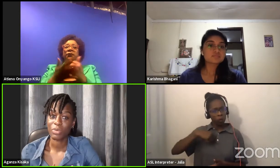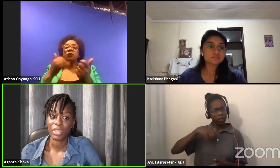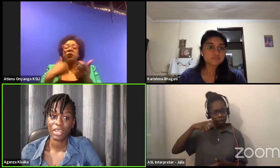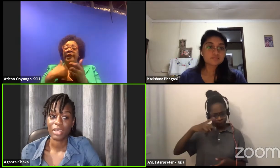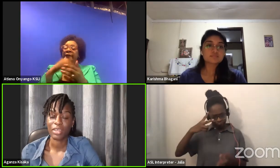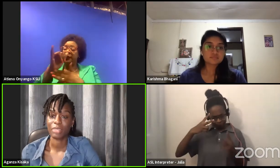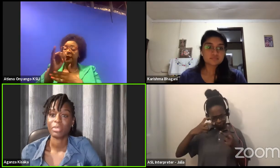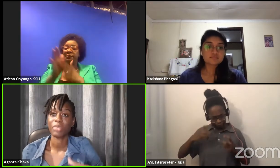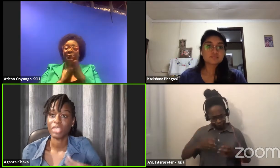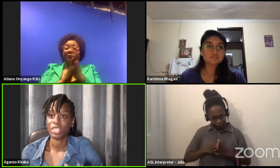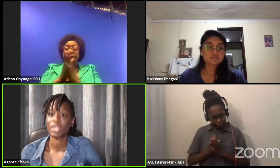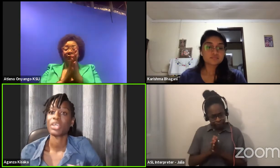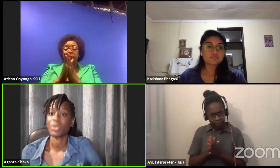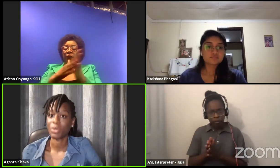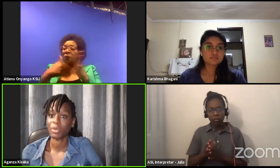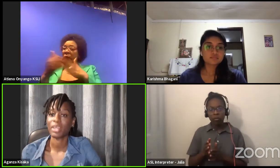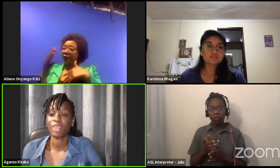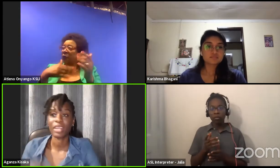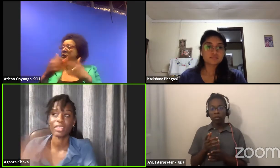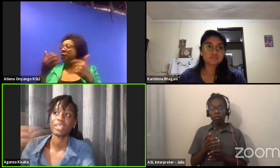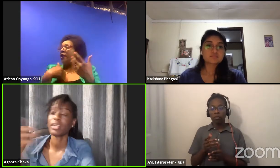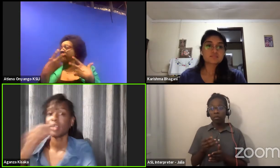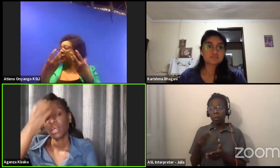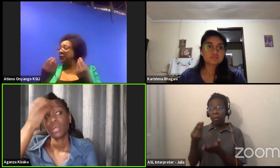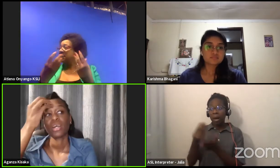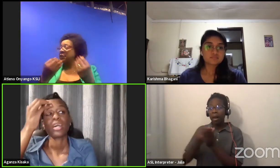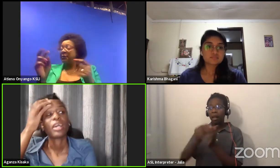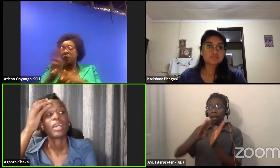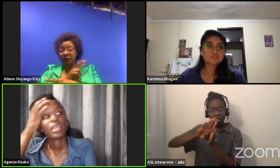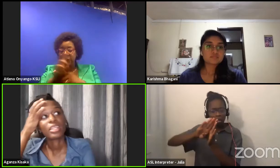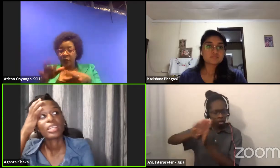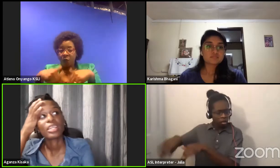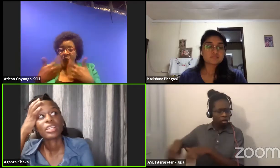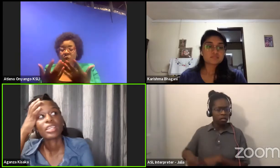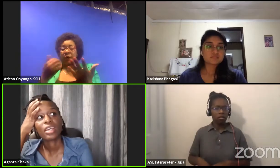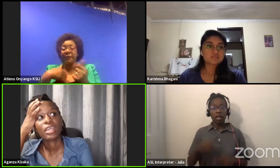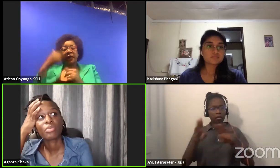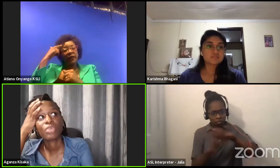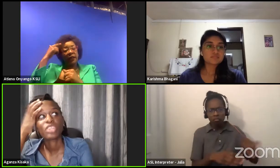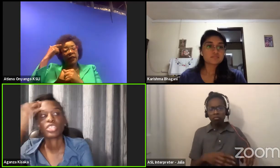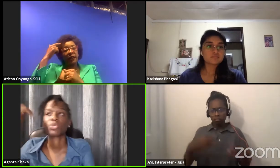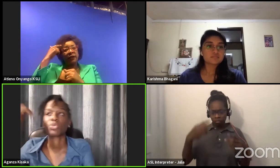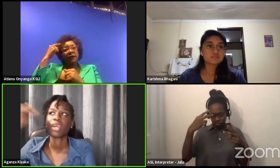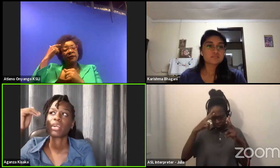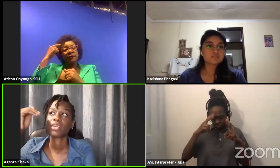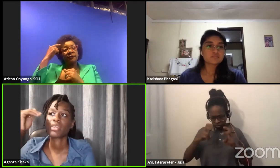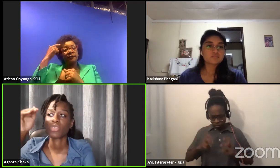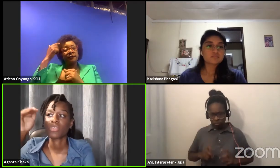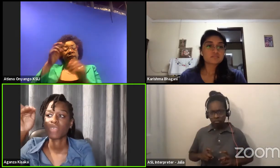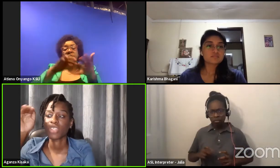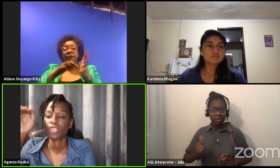without it being monetary or whatever. I think in projects where the motivation is work